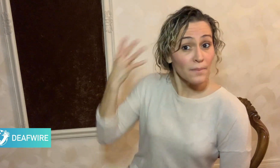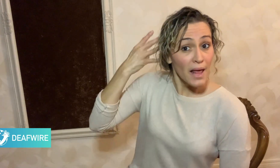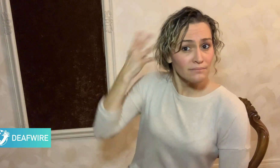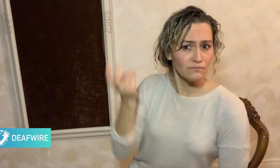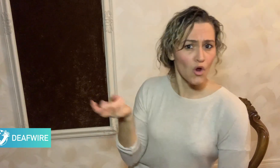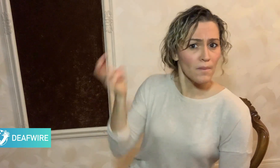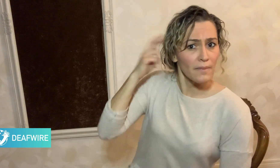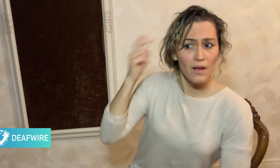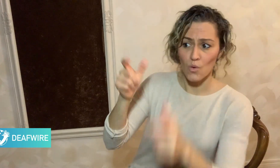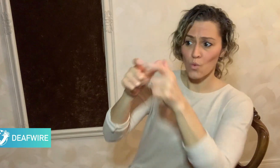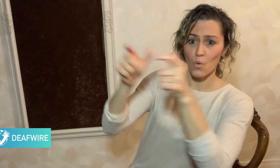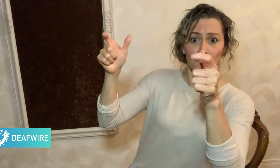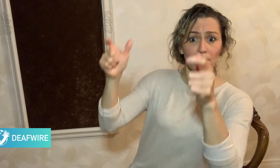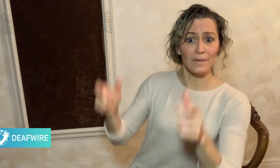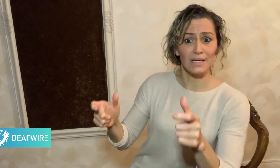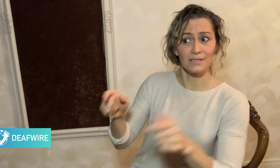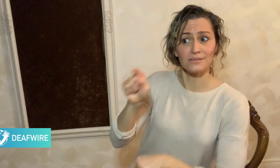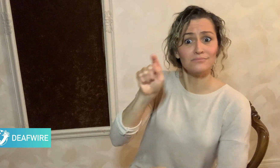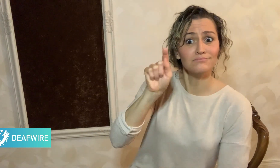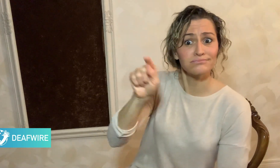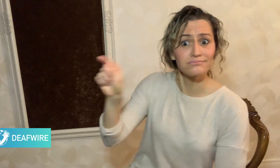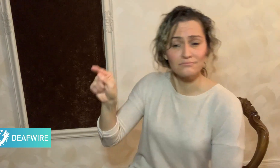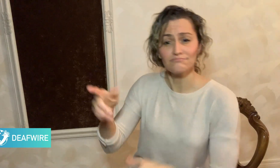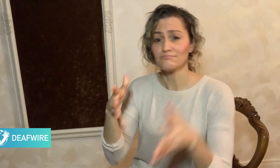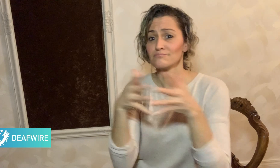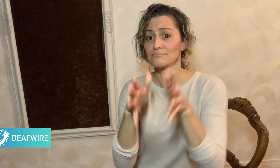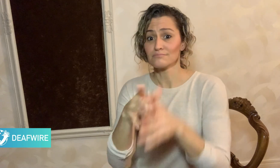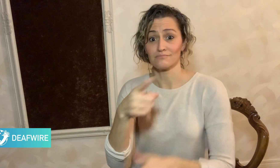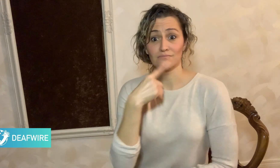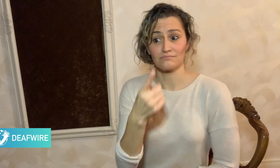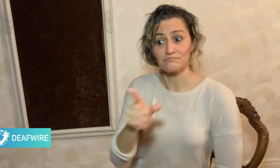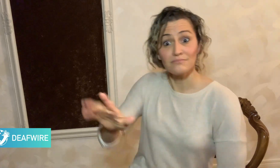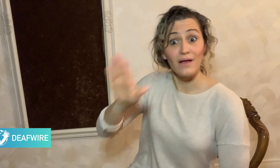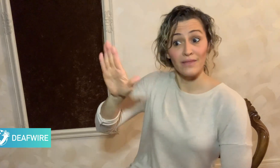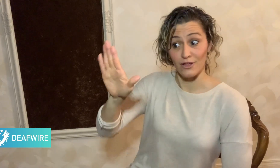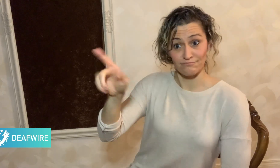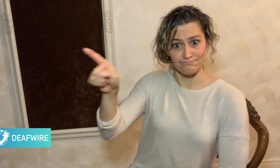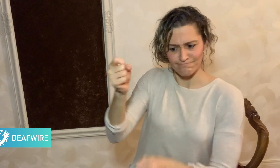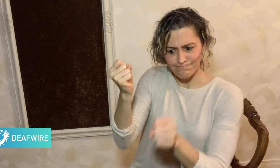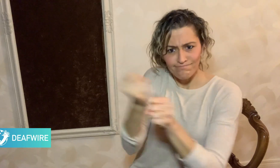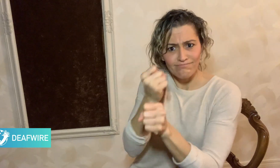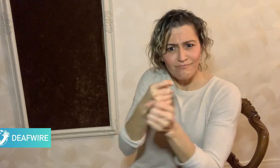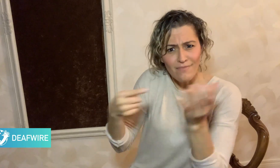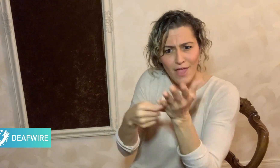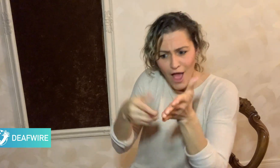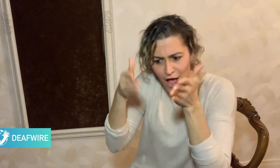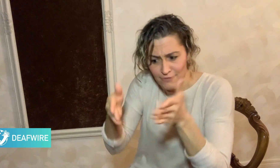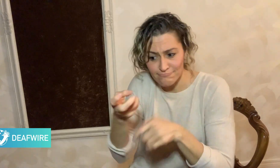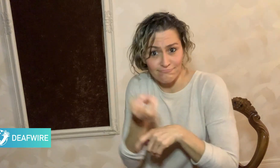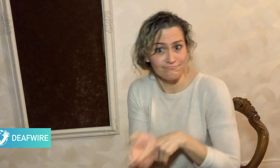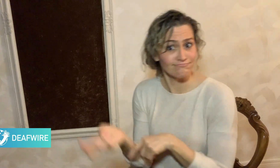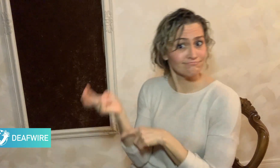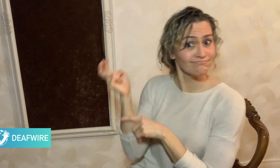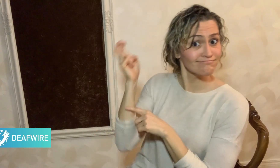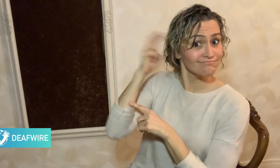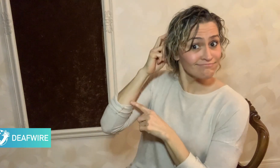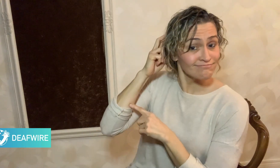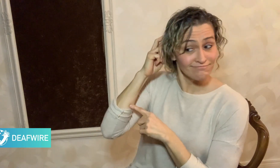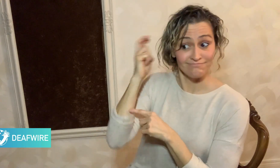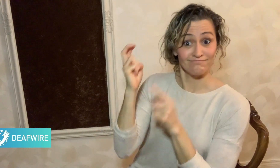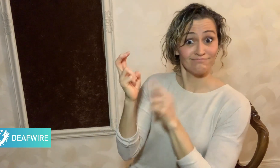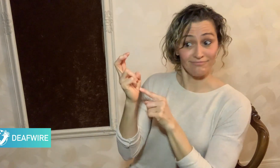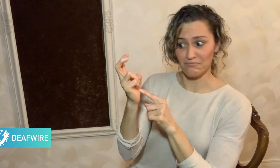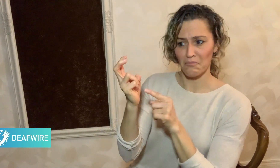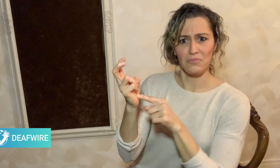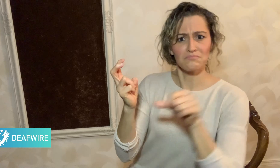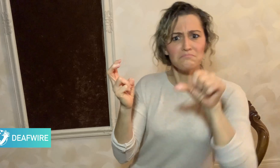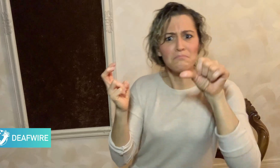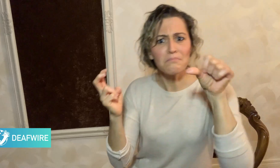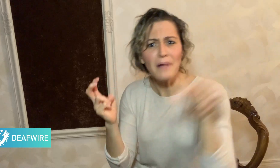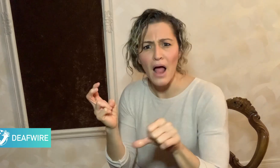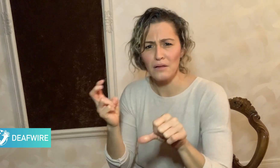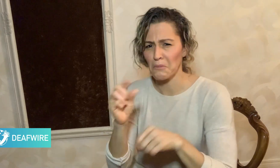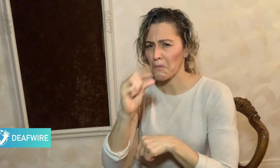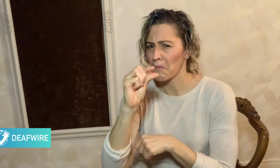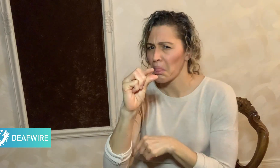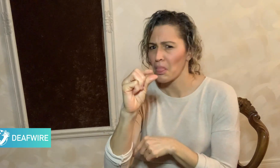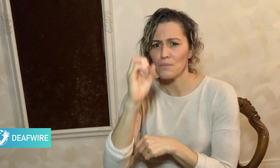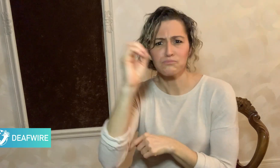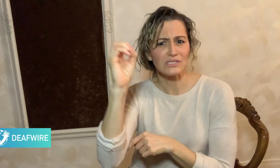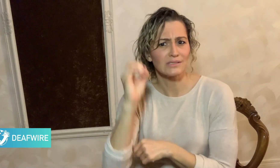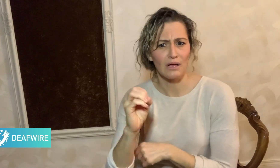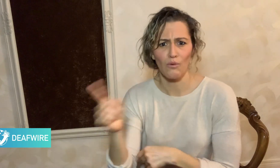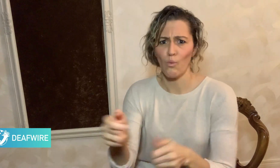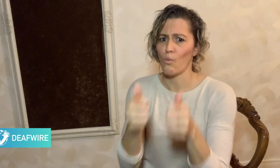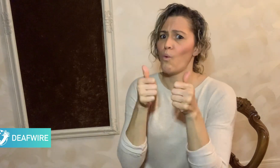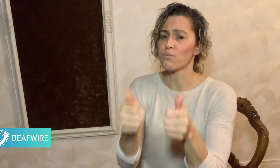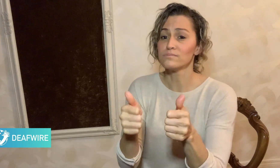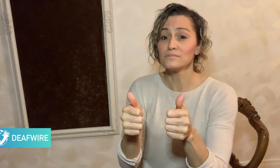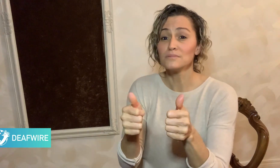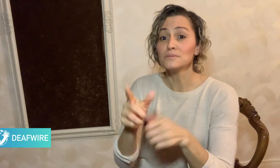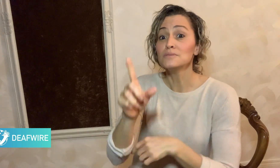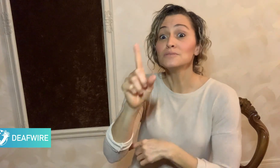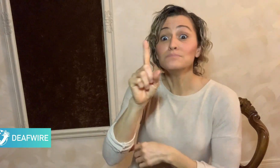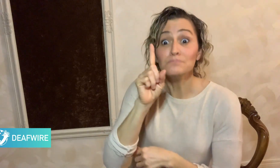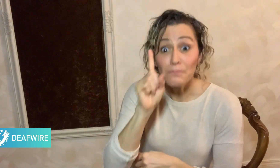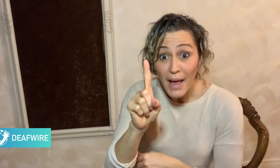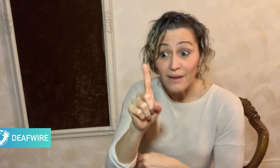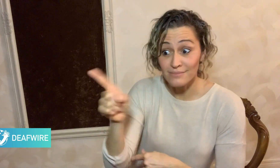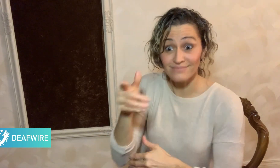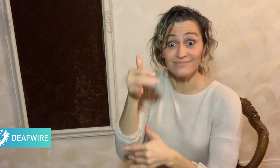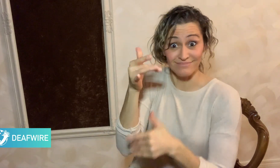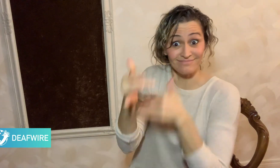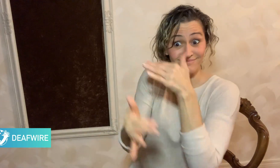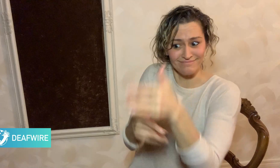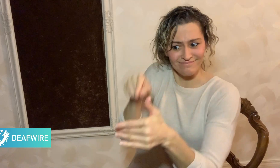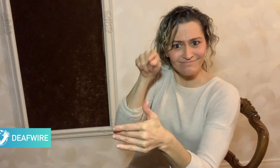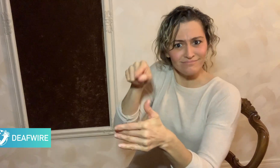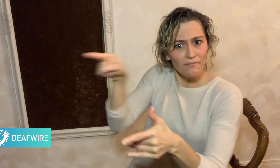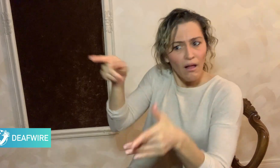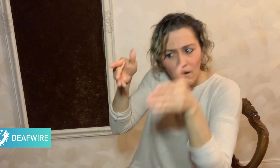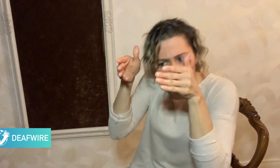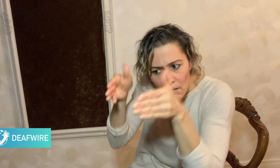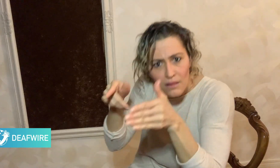Cochlear implant companies state that their product has a low failure rate,